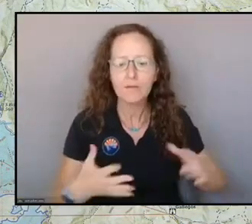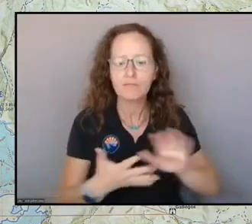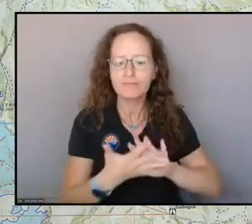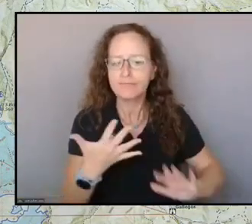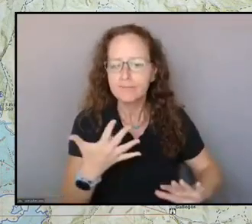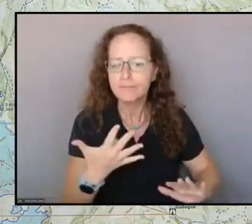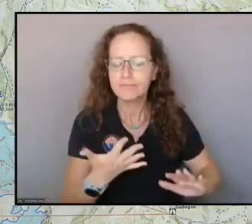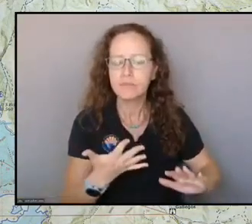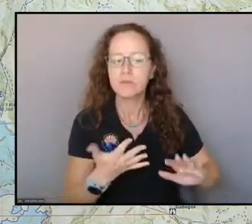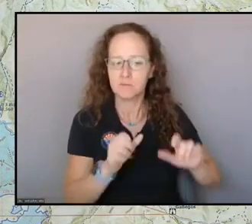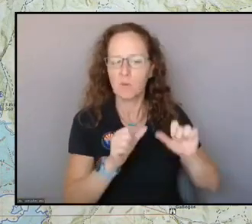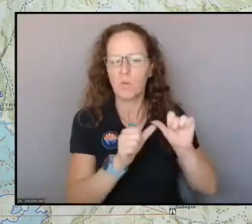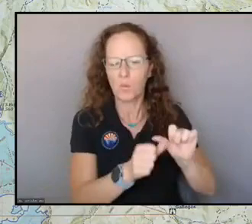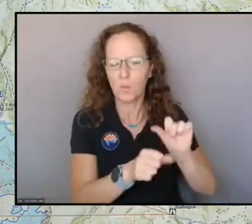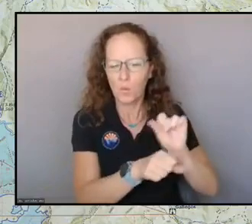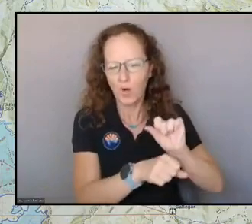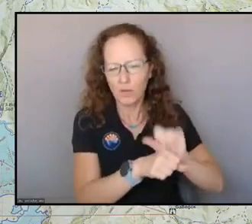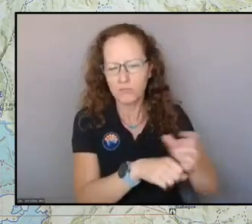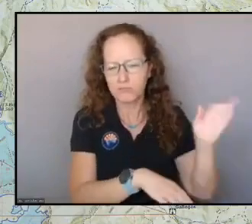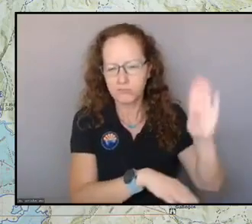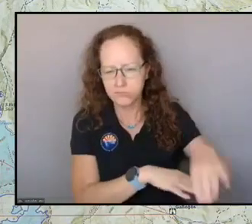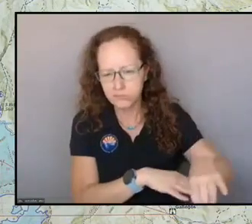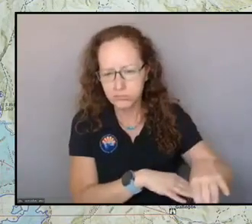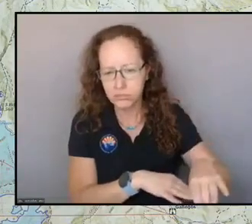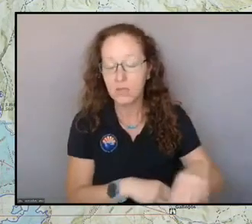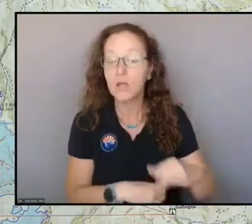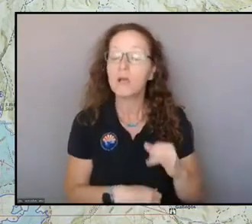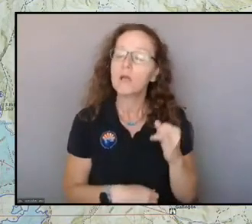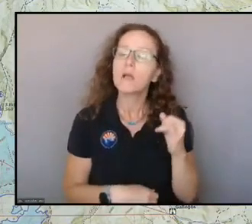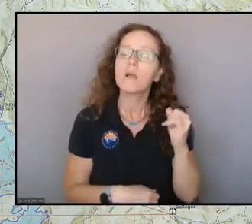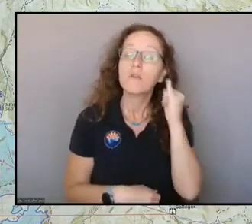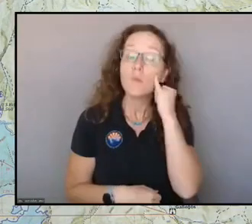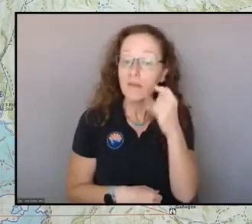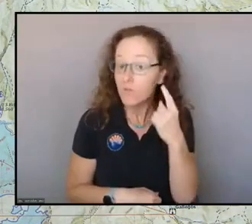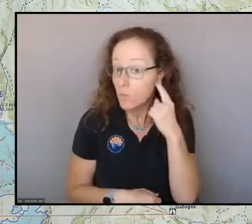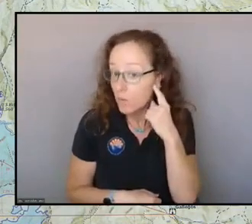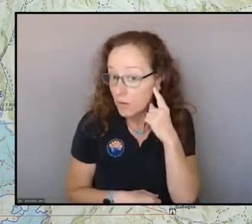BUT IF YOU HEARD ABOUT A FIRE NEAR ANGEL FIRE, IT IS TRUE.